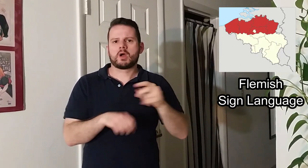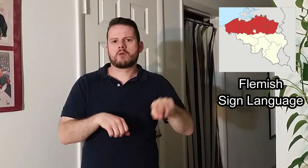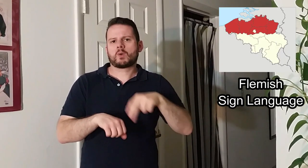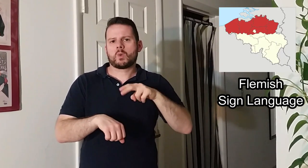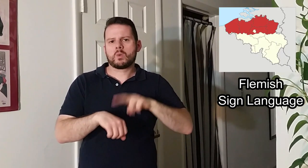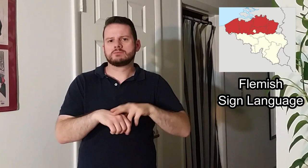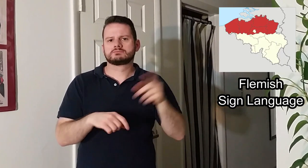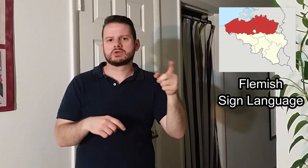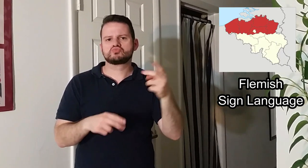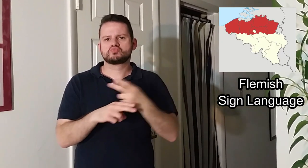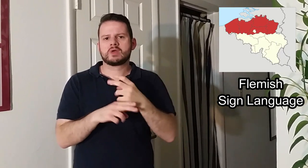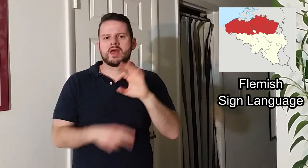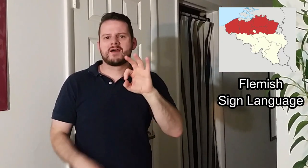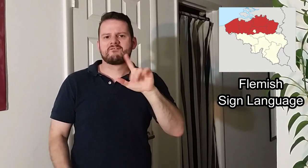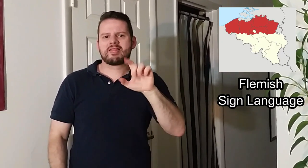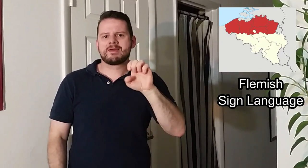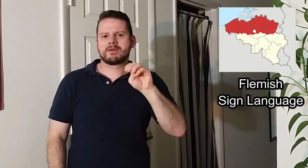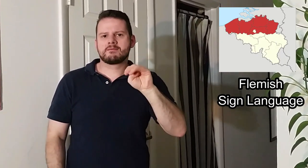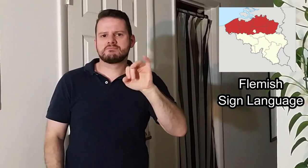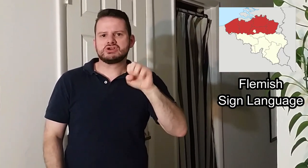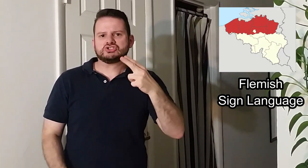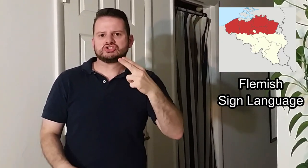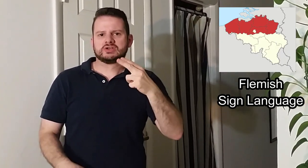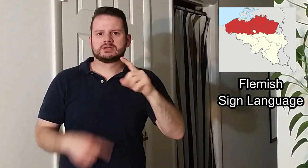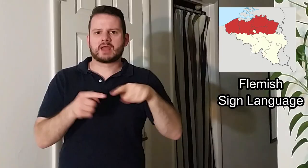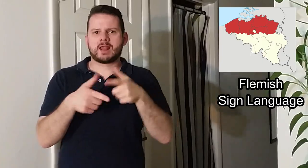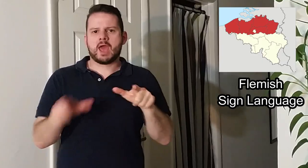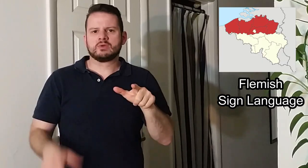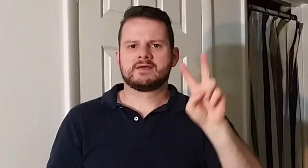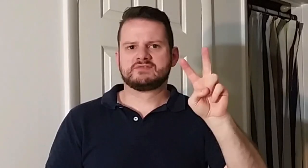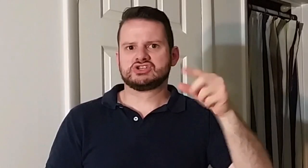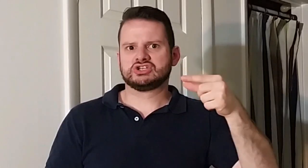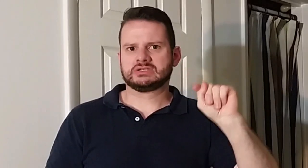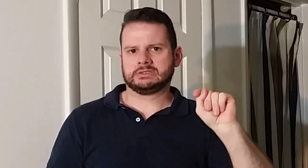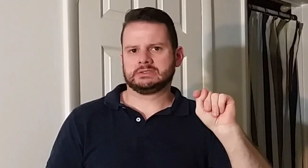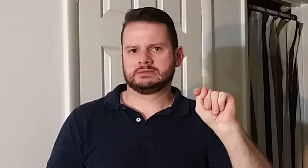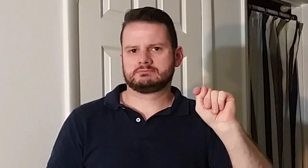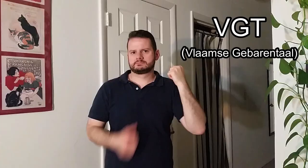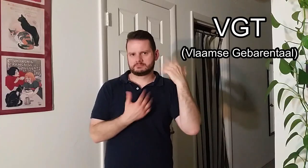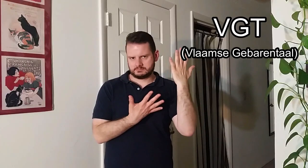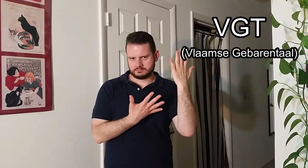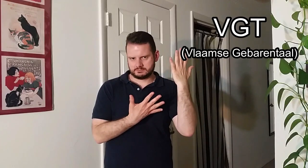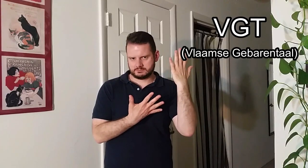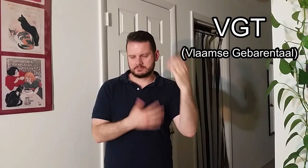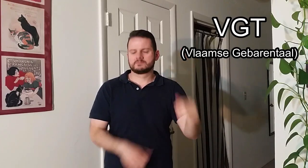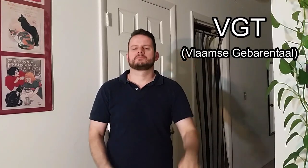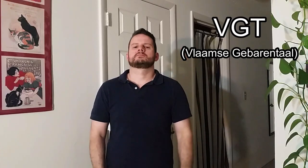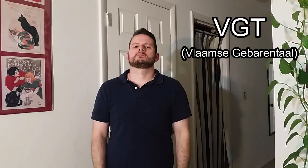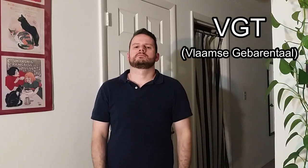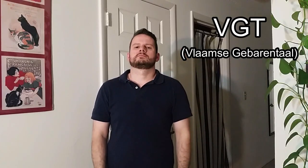of course, they use Flemish Sign Language. VGT.